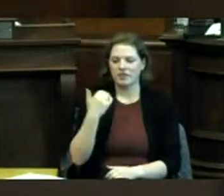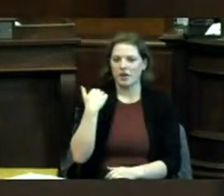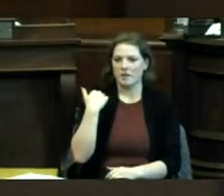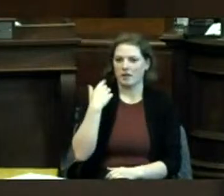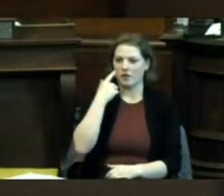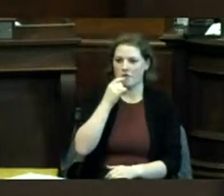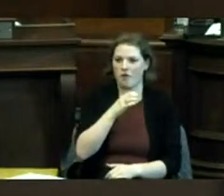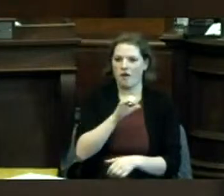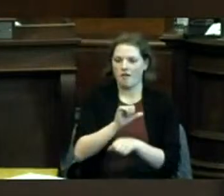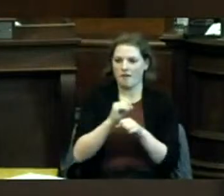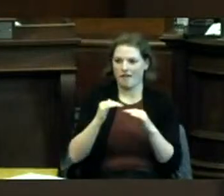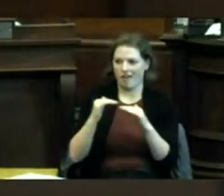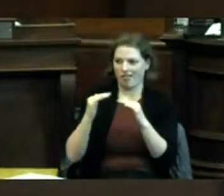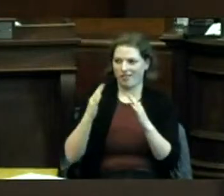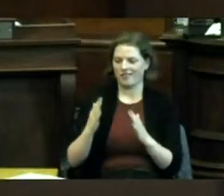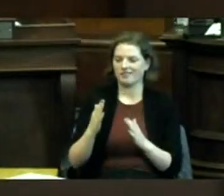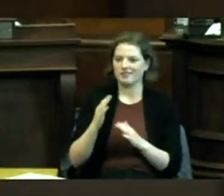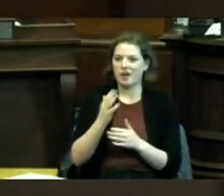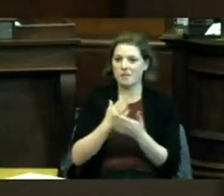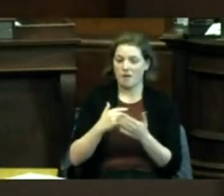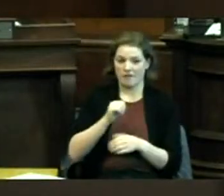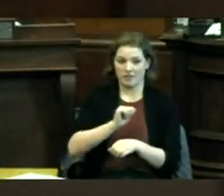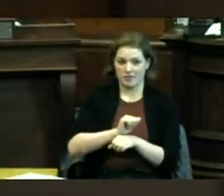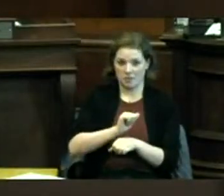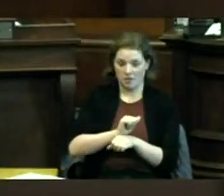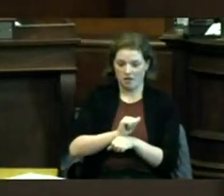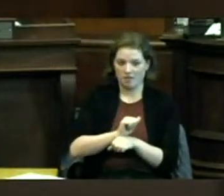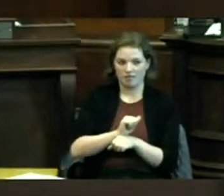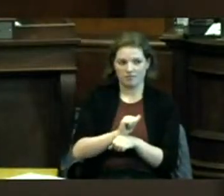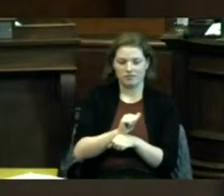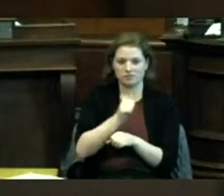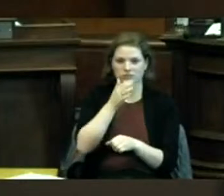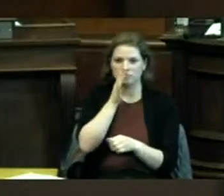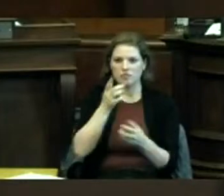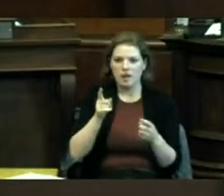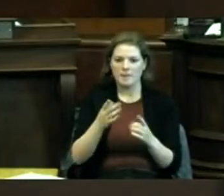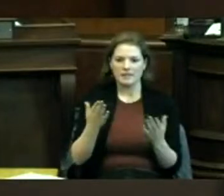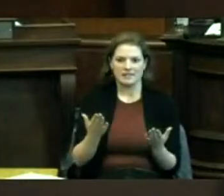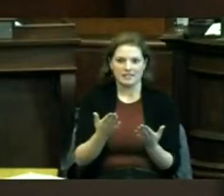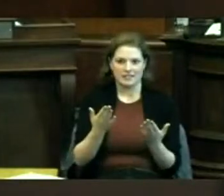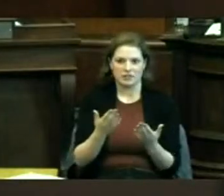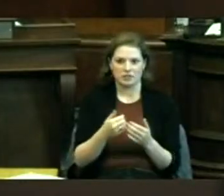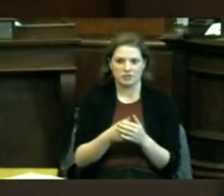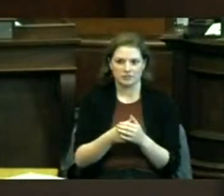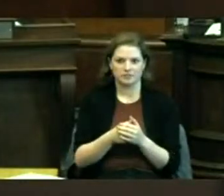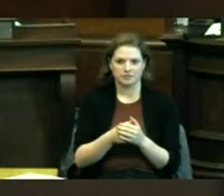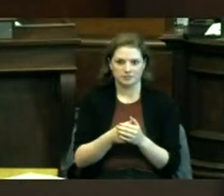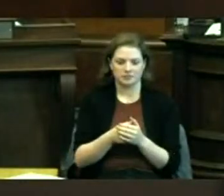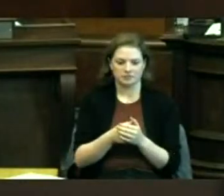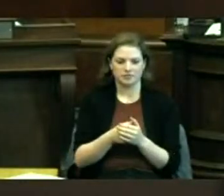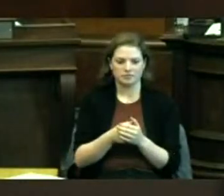available in our office with the council staff. As a reminder to